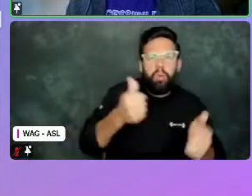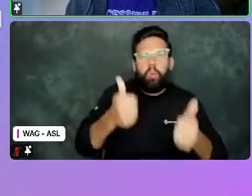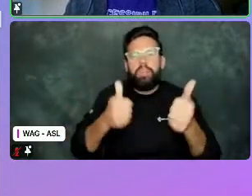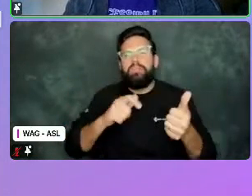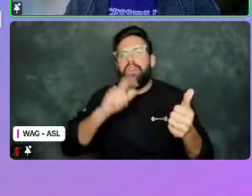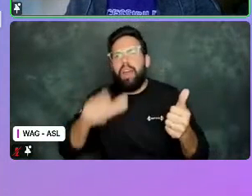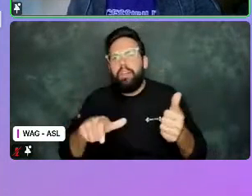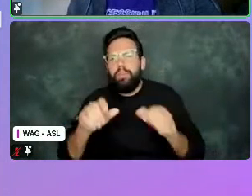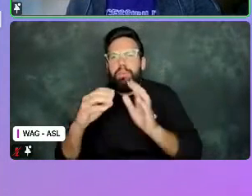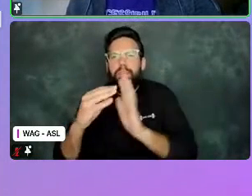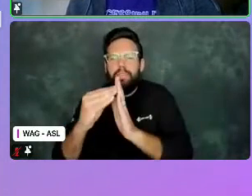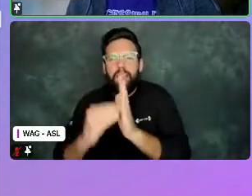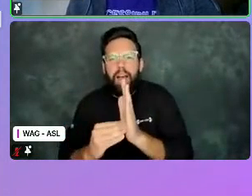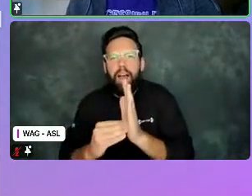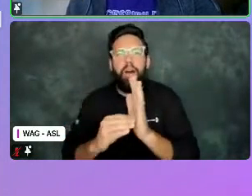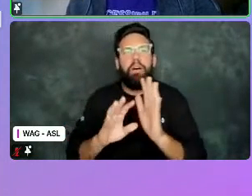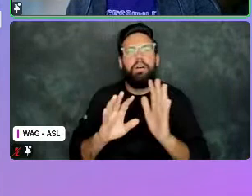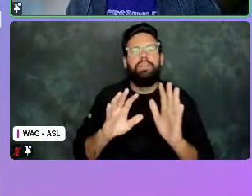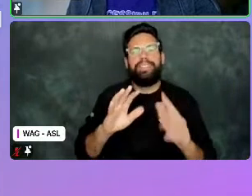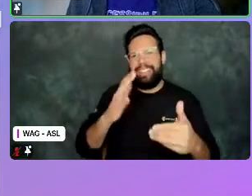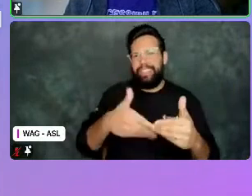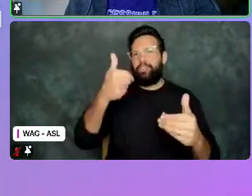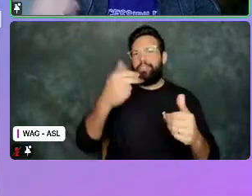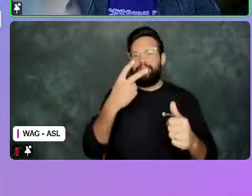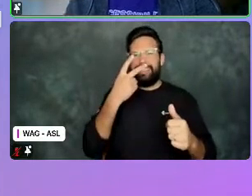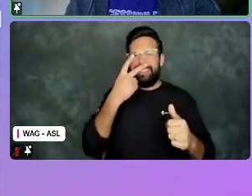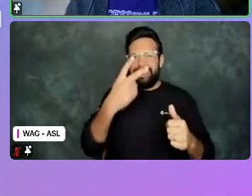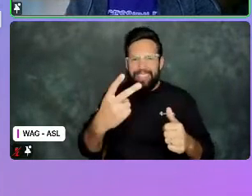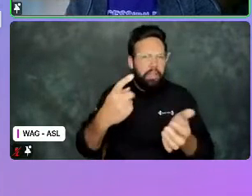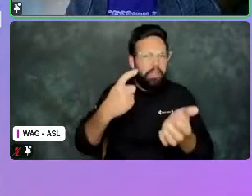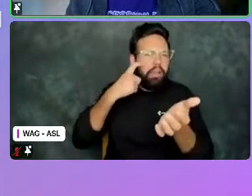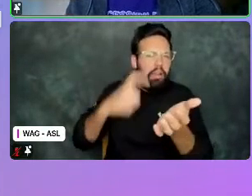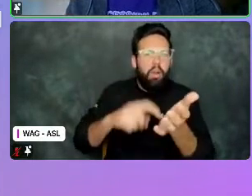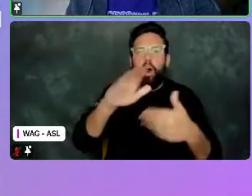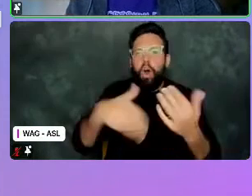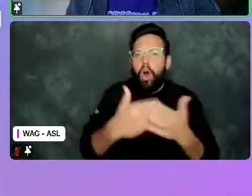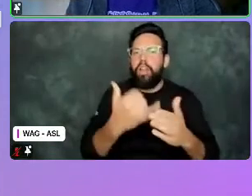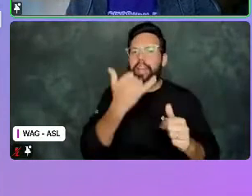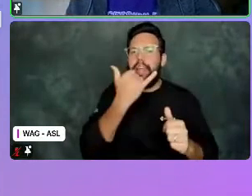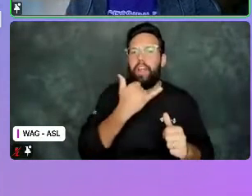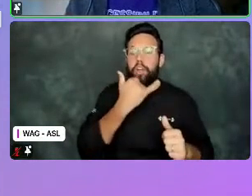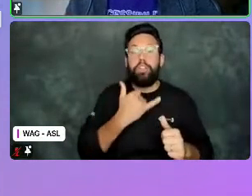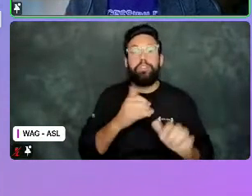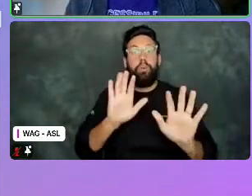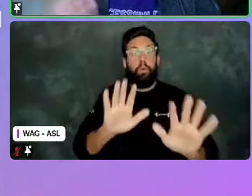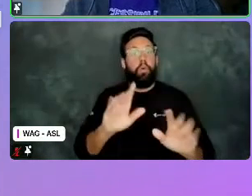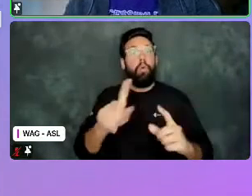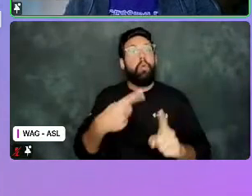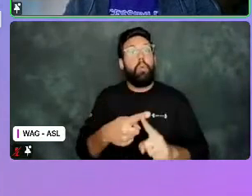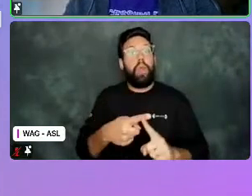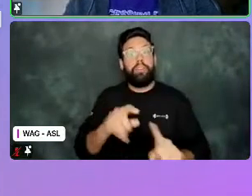might not understand which fields are required, it is a lot easier to see every error